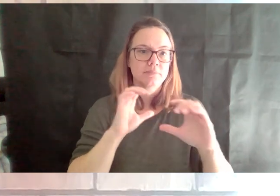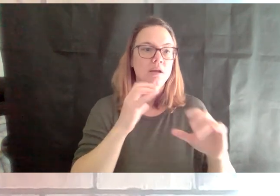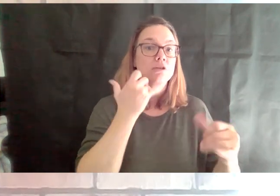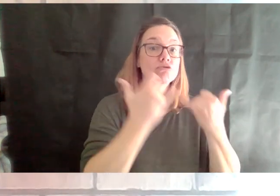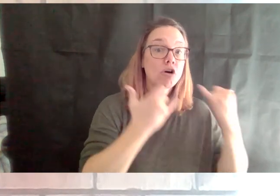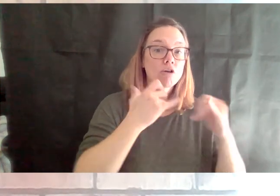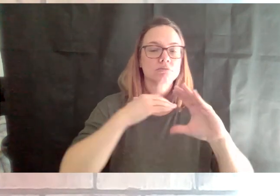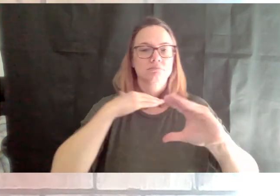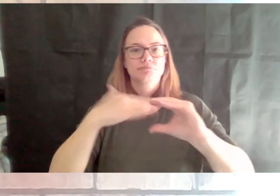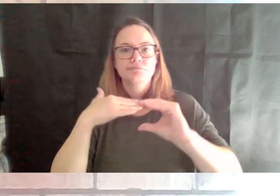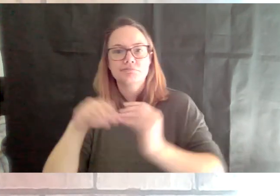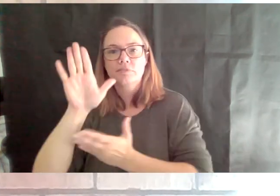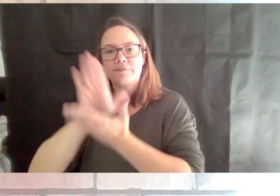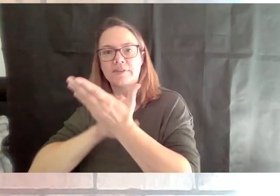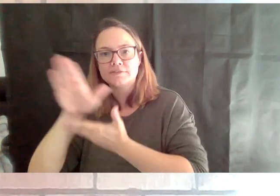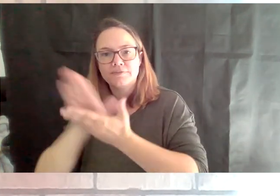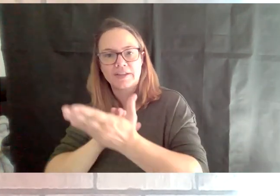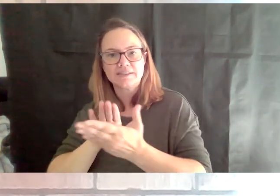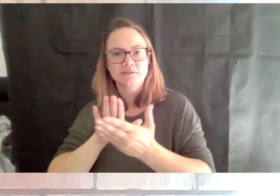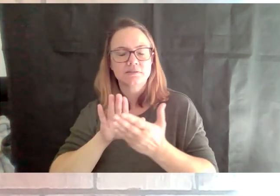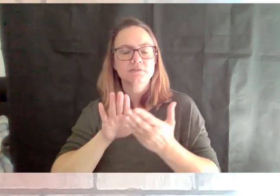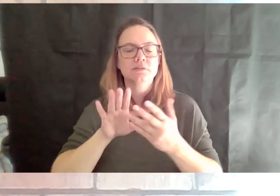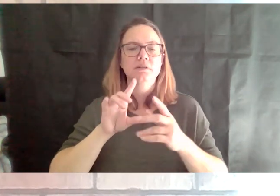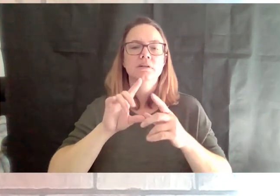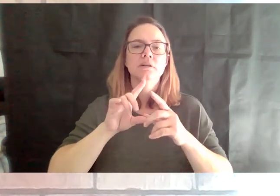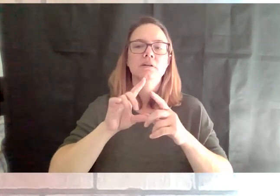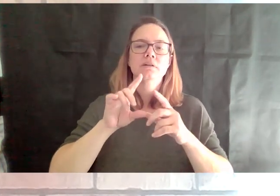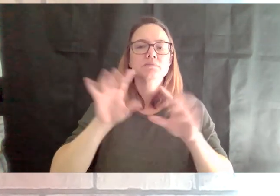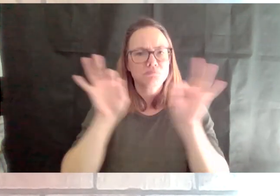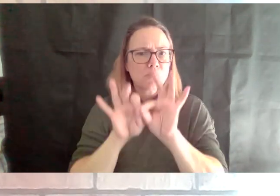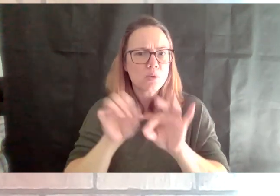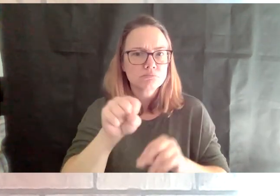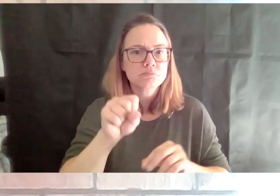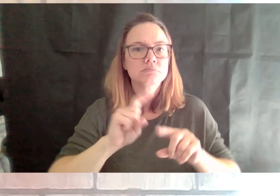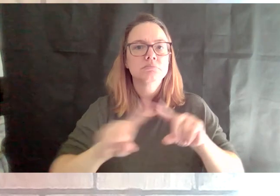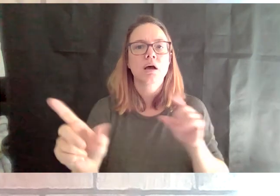to face communication with them, but what is said and how it's said.